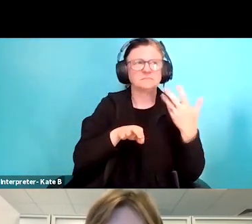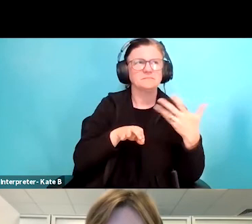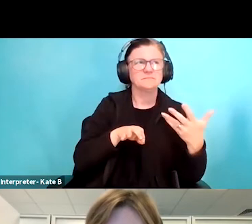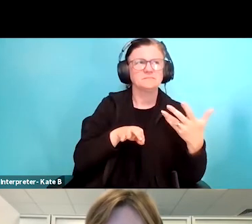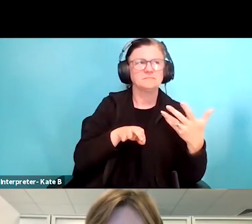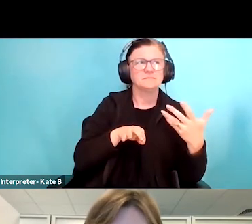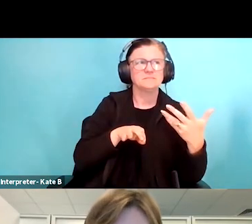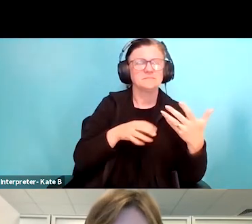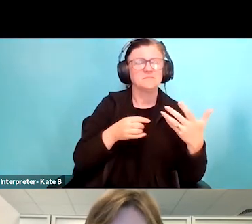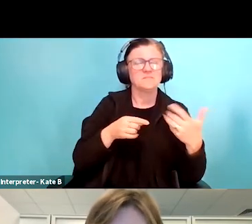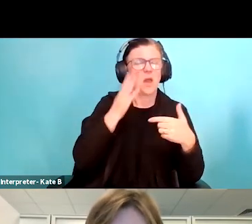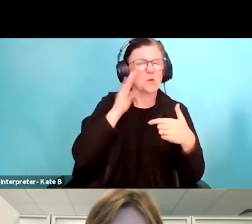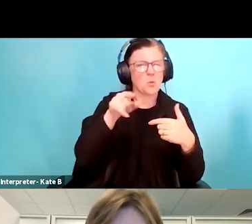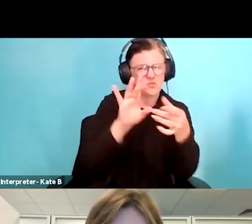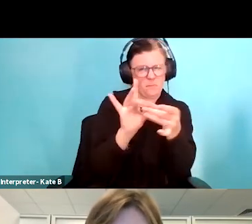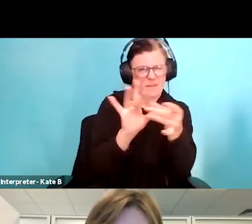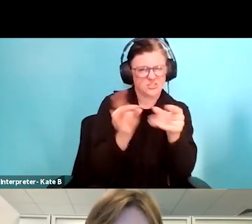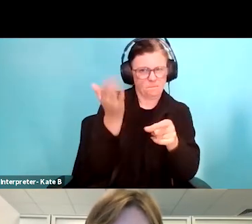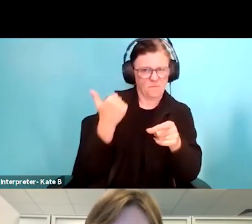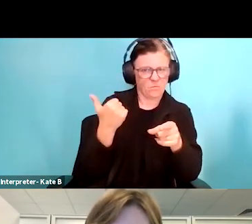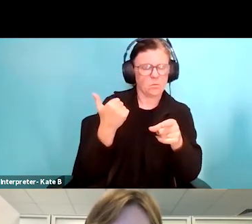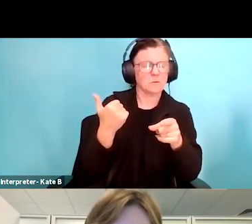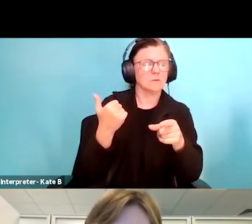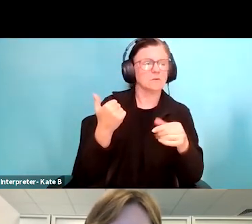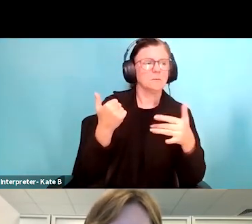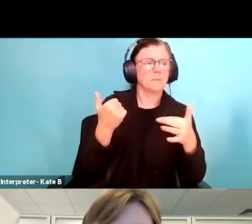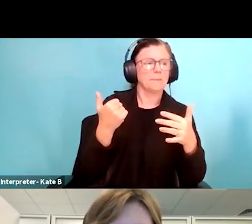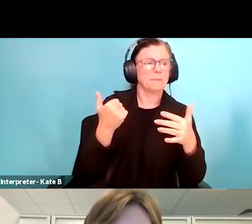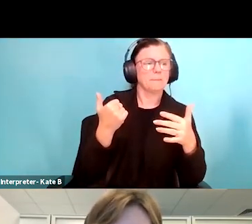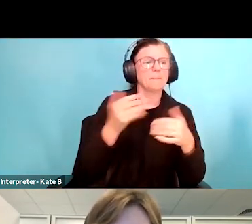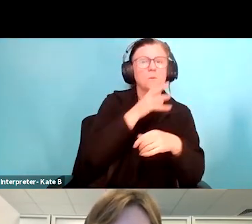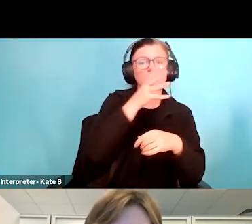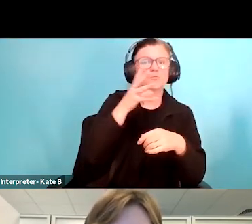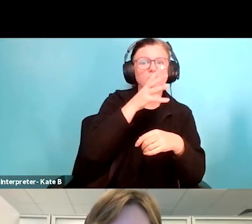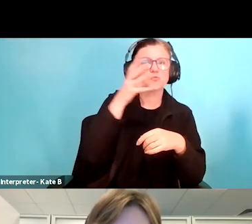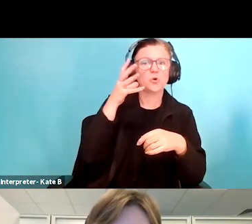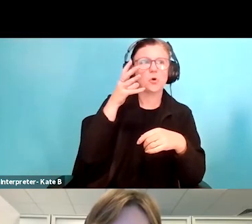I’ve heard you so or maybe was in the slides about the rural psyche or the rural standard